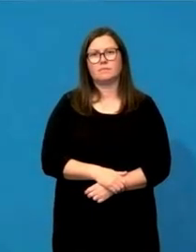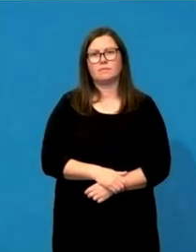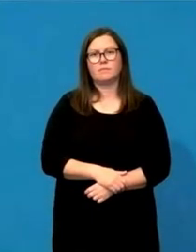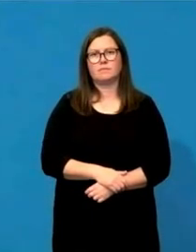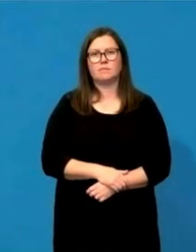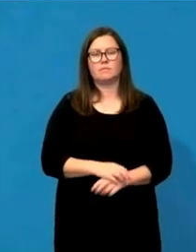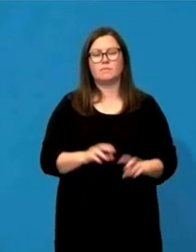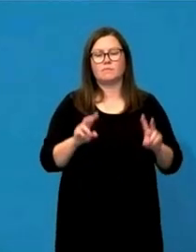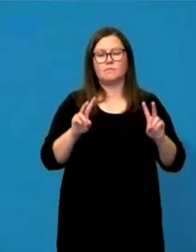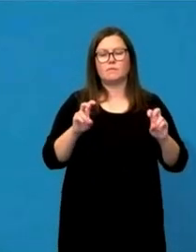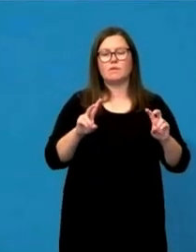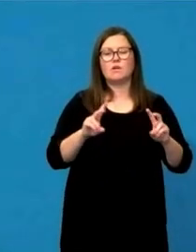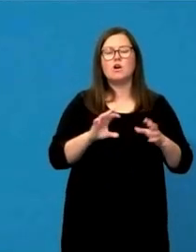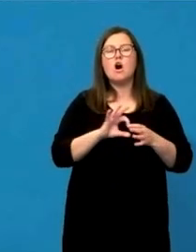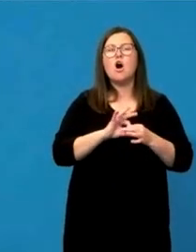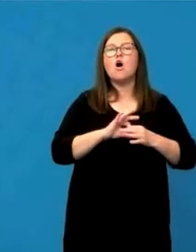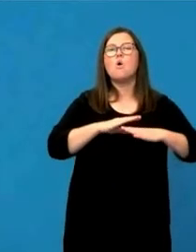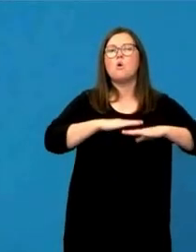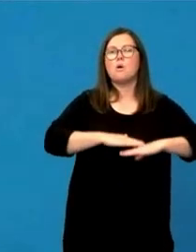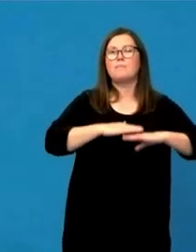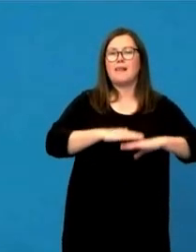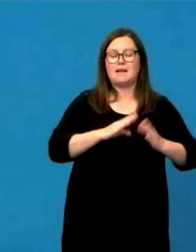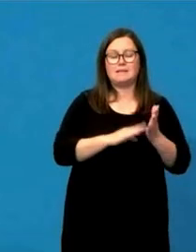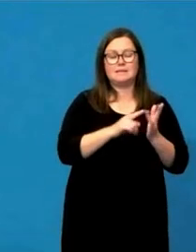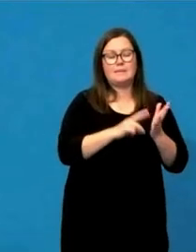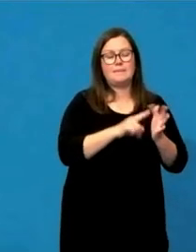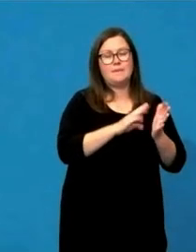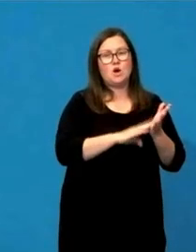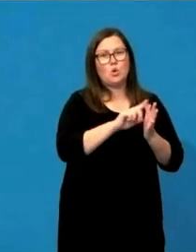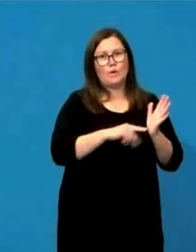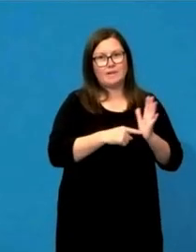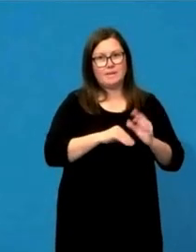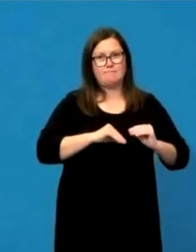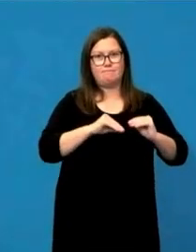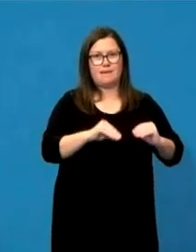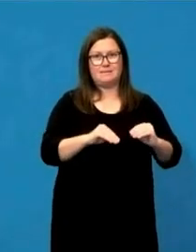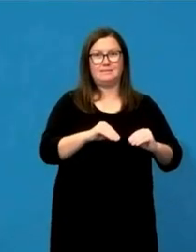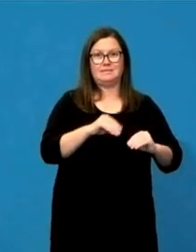And you're the Chief Executive Officer of Marninwarntikura Women's Resource